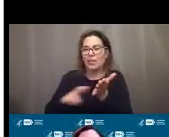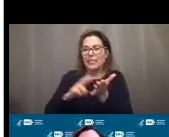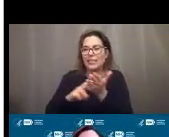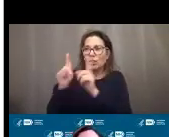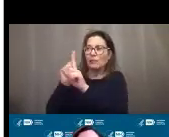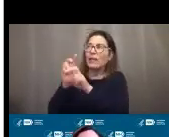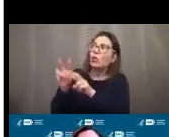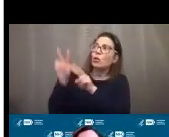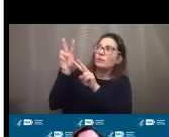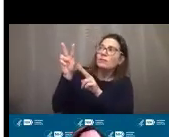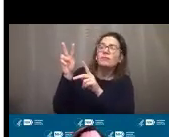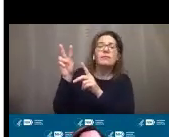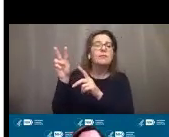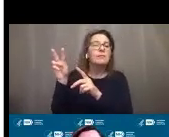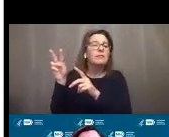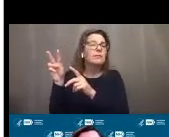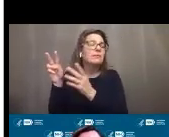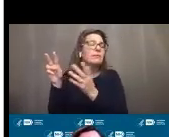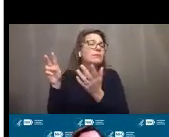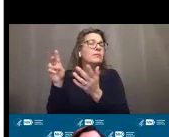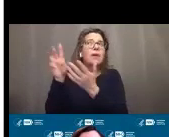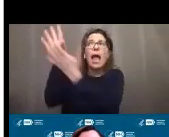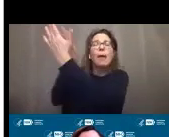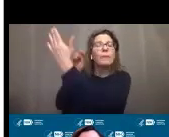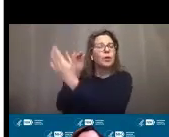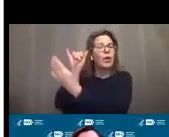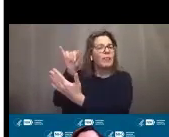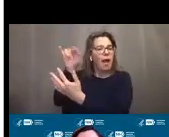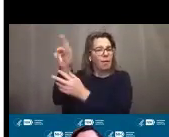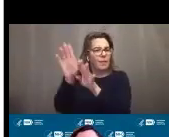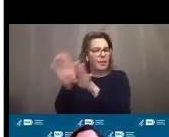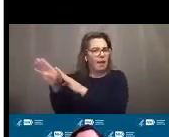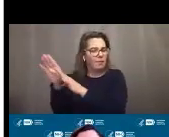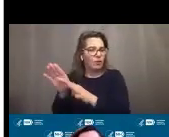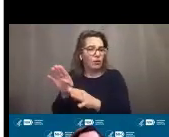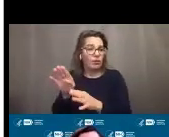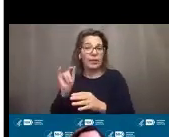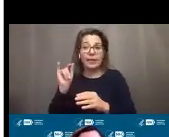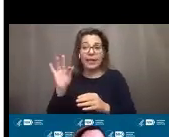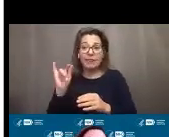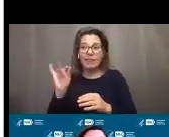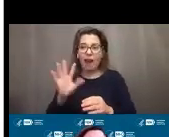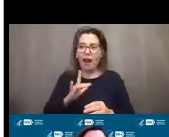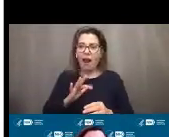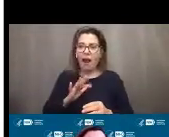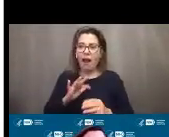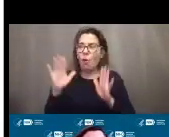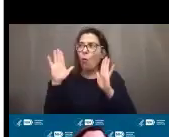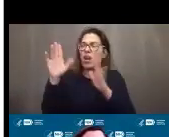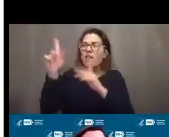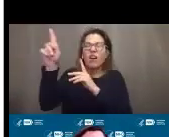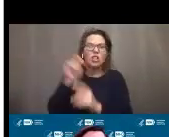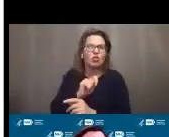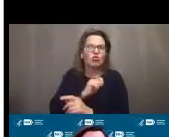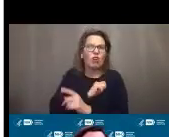"At the Helm: Leading Your Laboratory," that's something that's really useful and beneficial